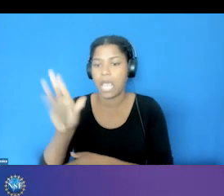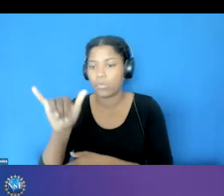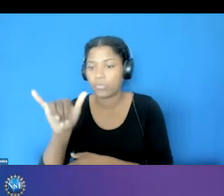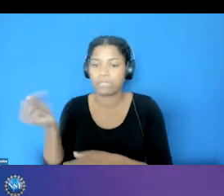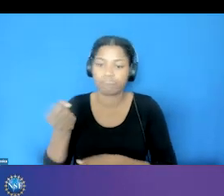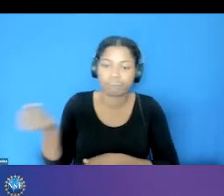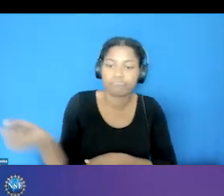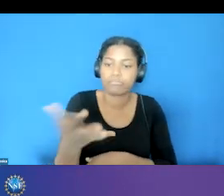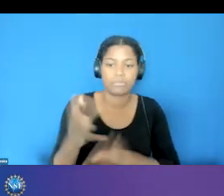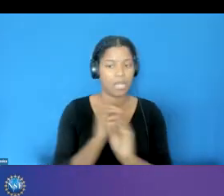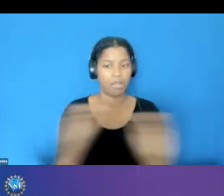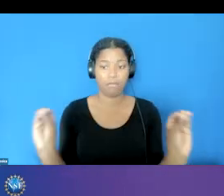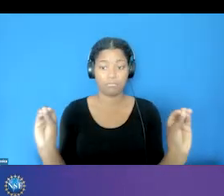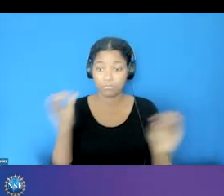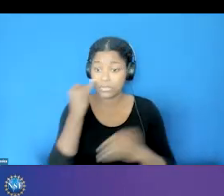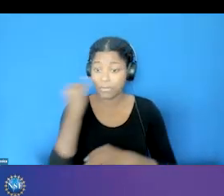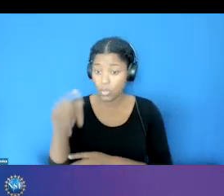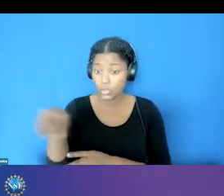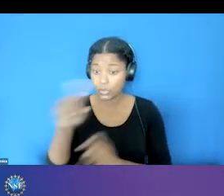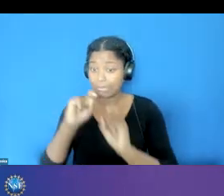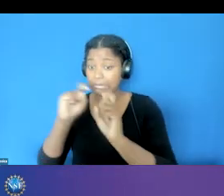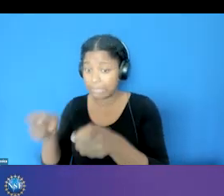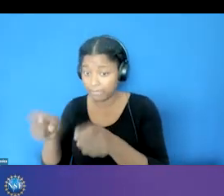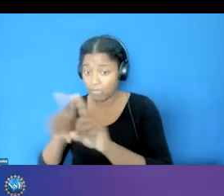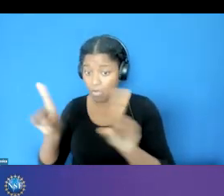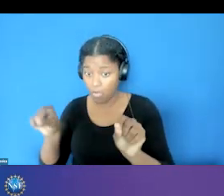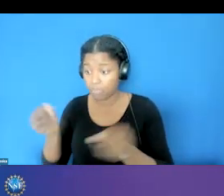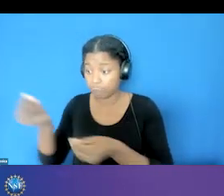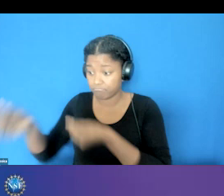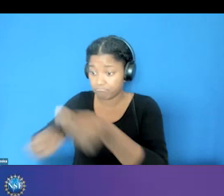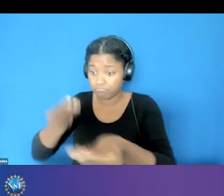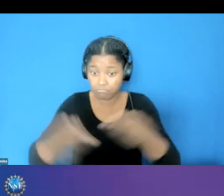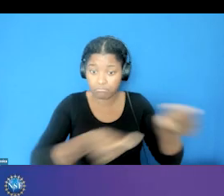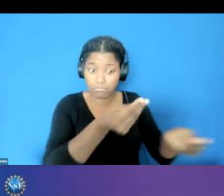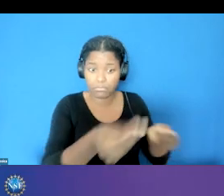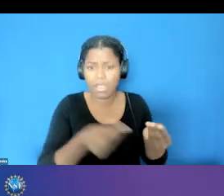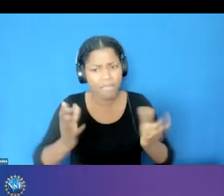Also, if you are giving out gift cards as incentives, it is perfectly fine.